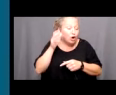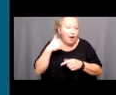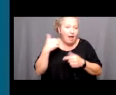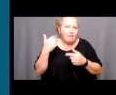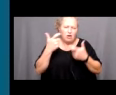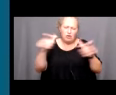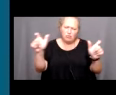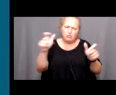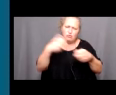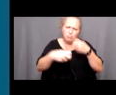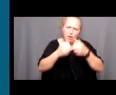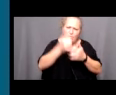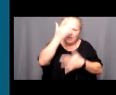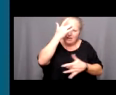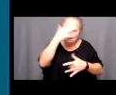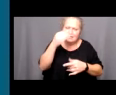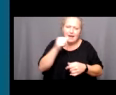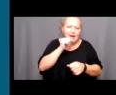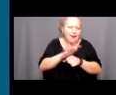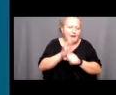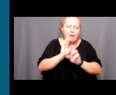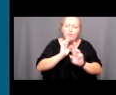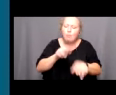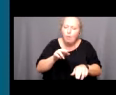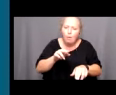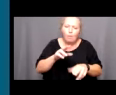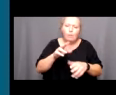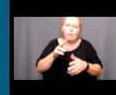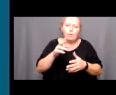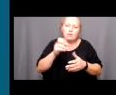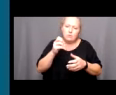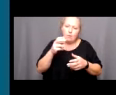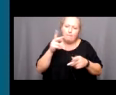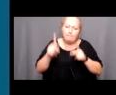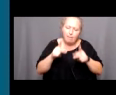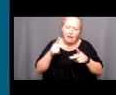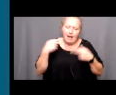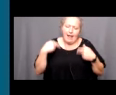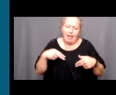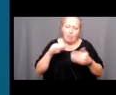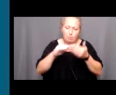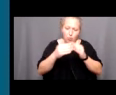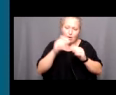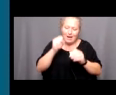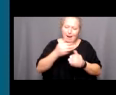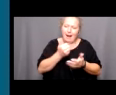illness and a lot of underreporting so to the extent that the Department of Public Health can better help us document this